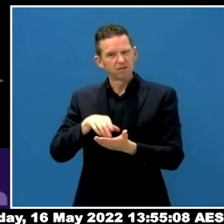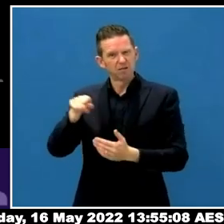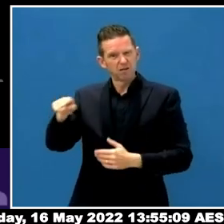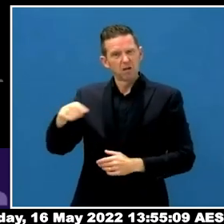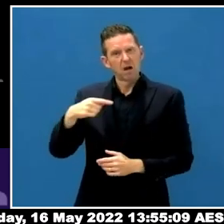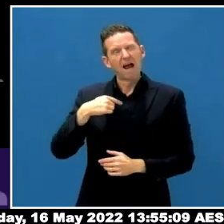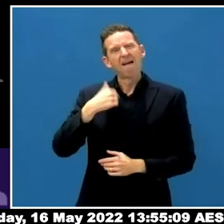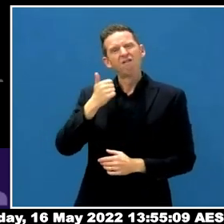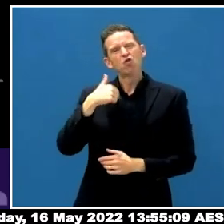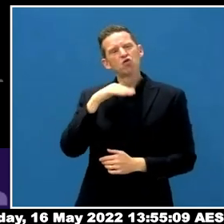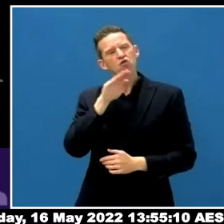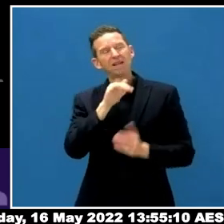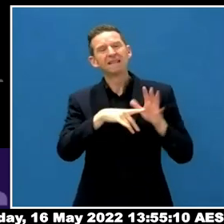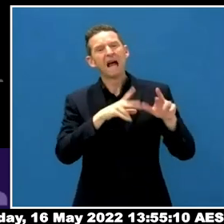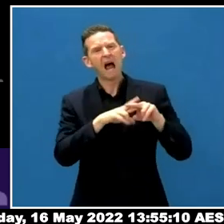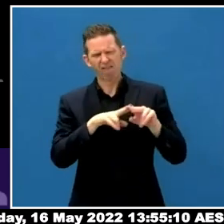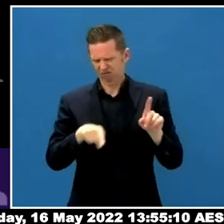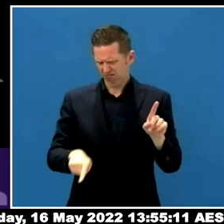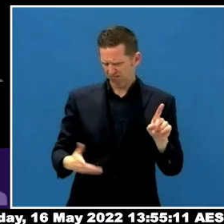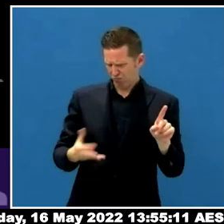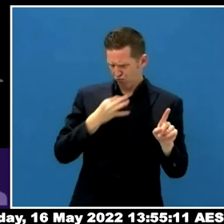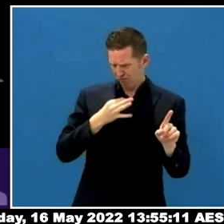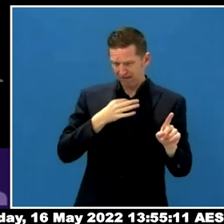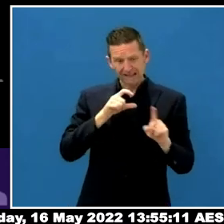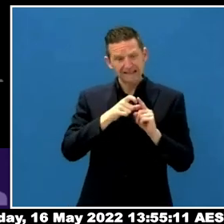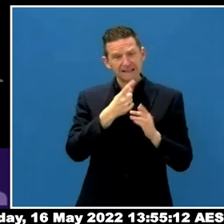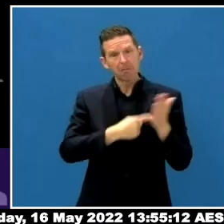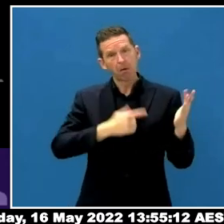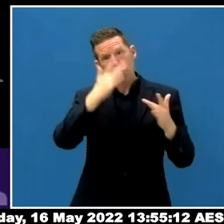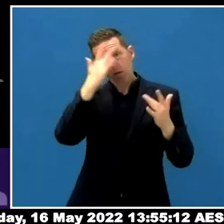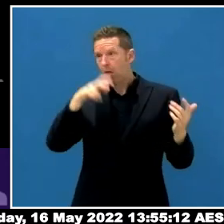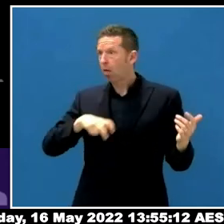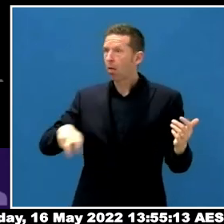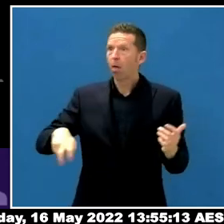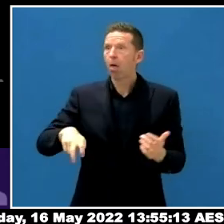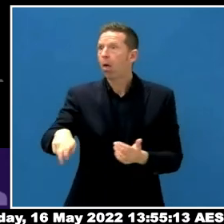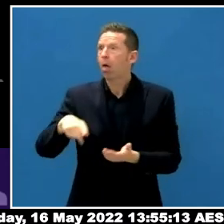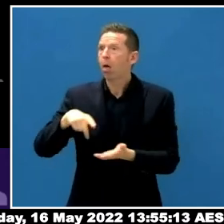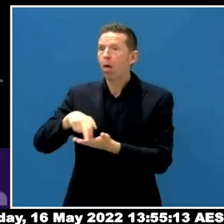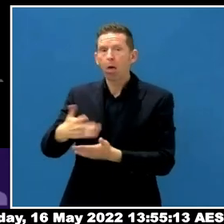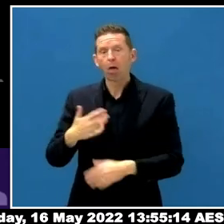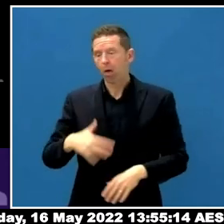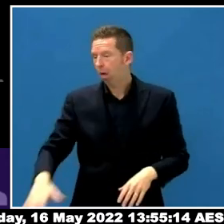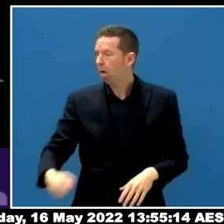What if one of the clients picked up - you don't know what people have got - and actually hurt themselves?